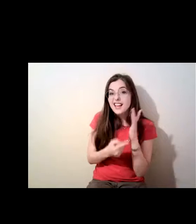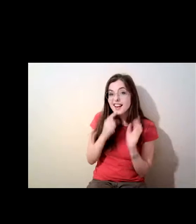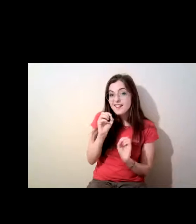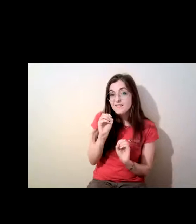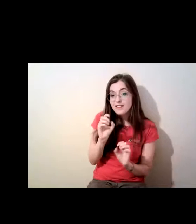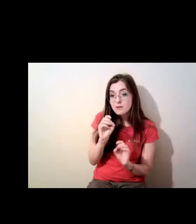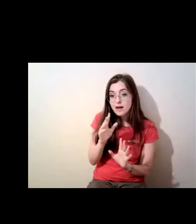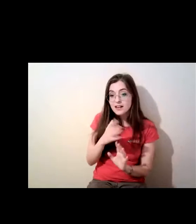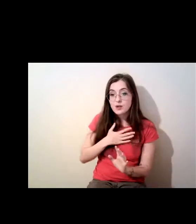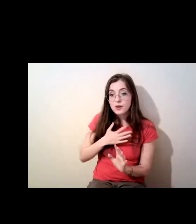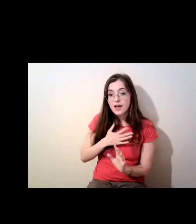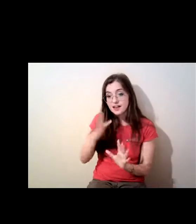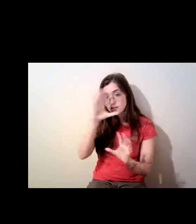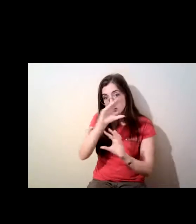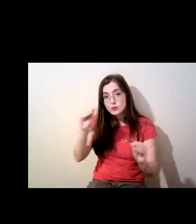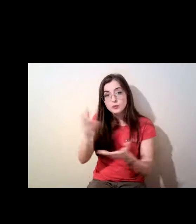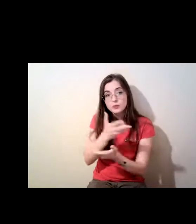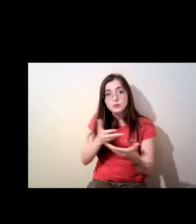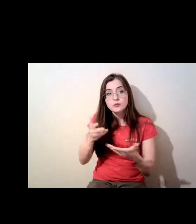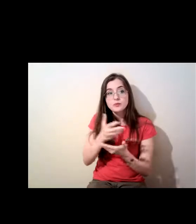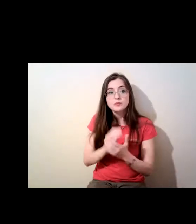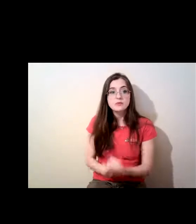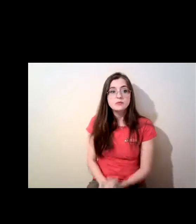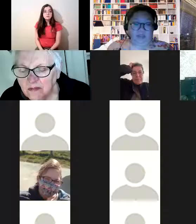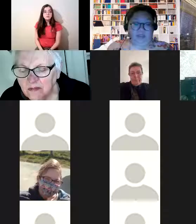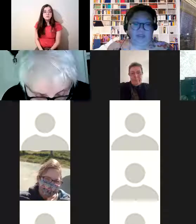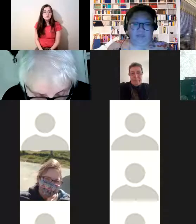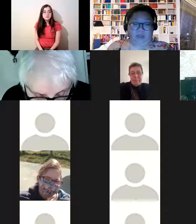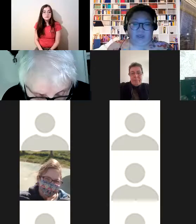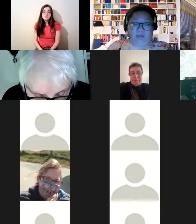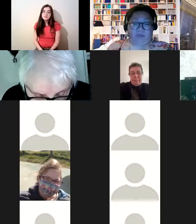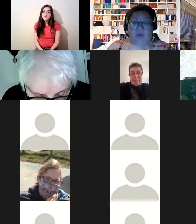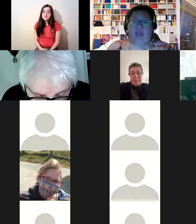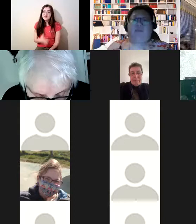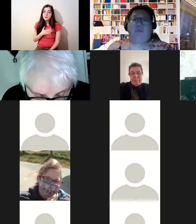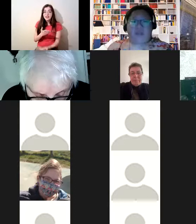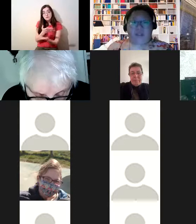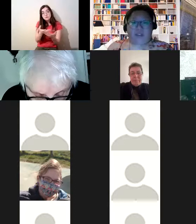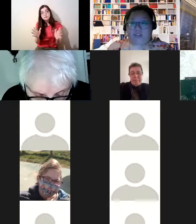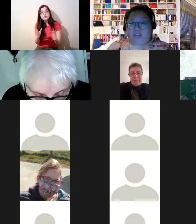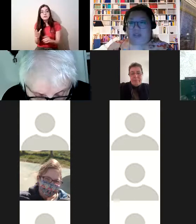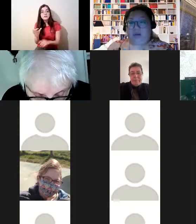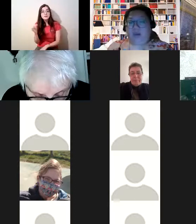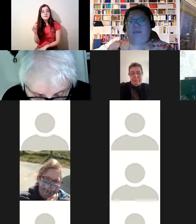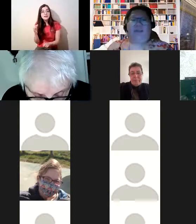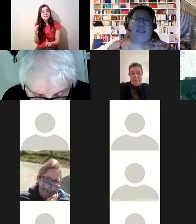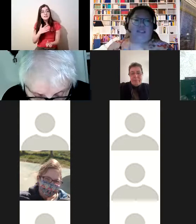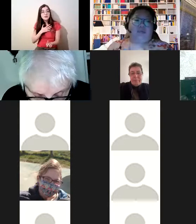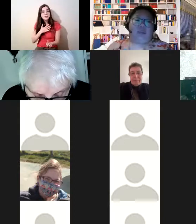share with us okay i'm and i would like to invite everyone if you would like to share please raise